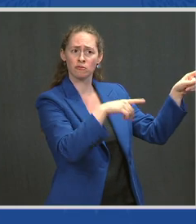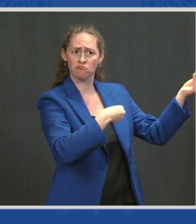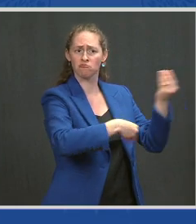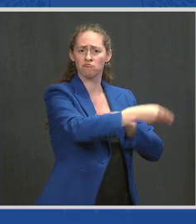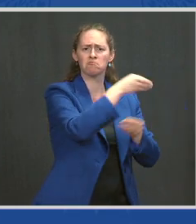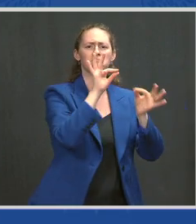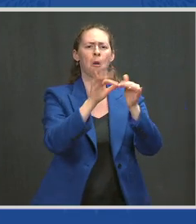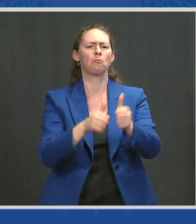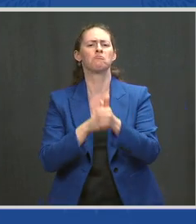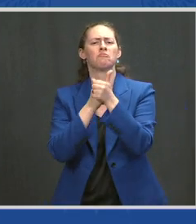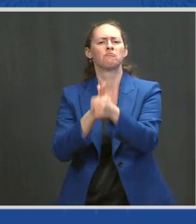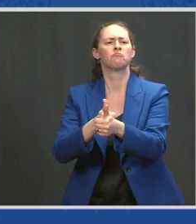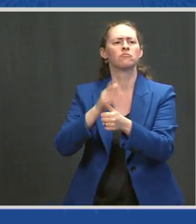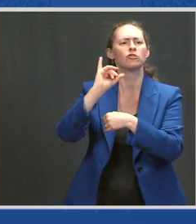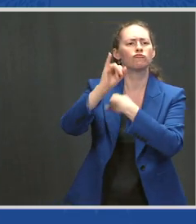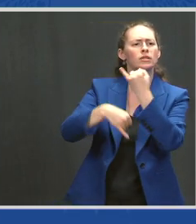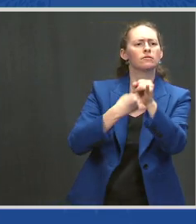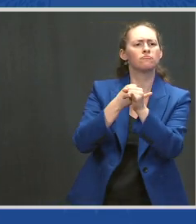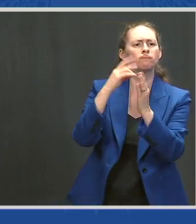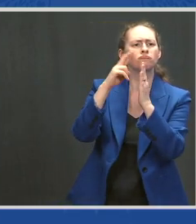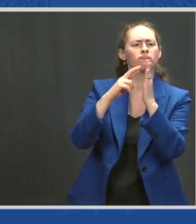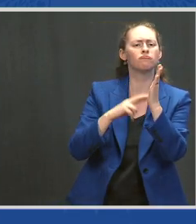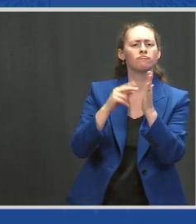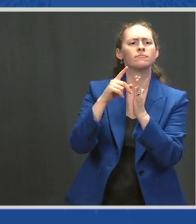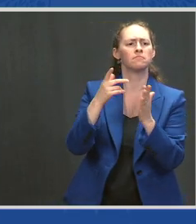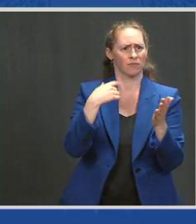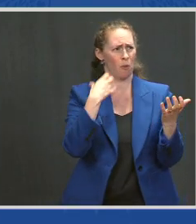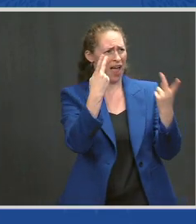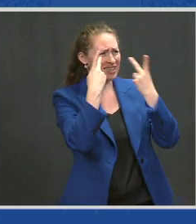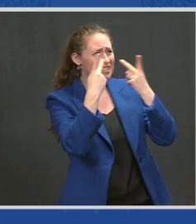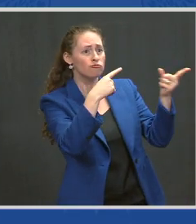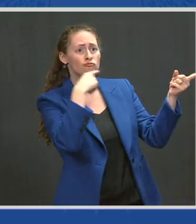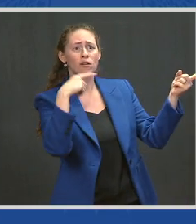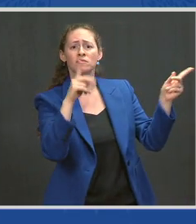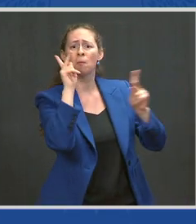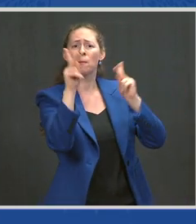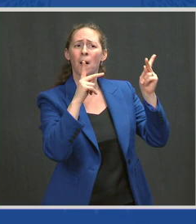It's in our interest to see the Russian people do well economically. I don't have a problem with that.